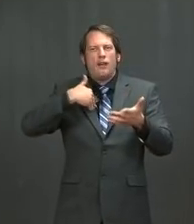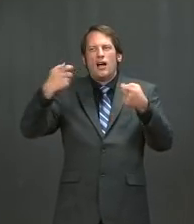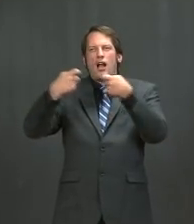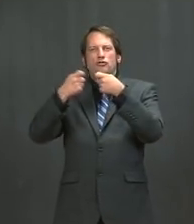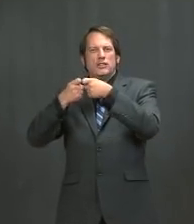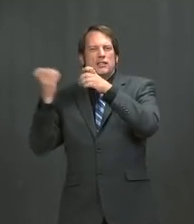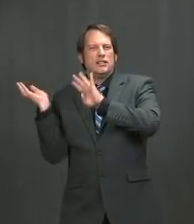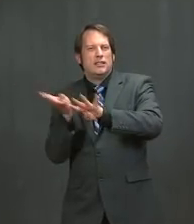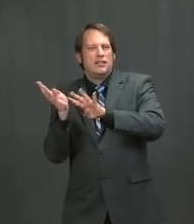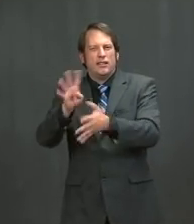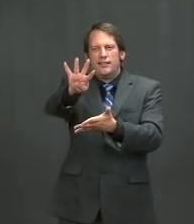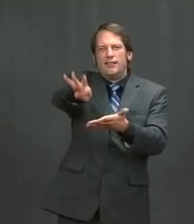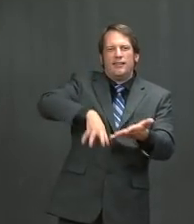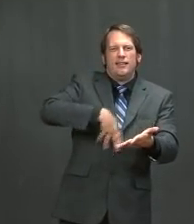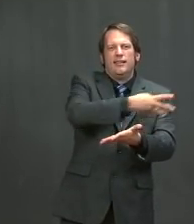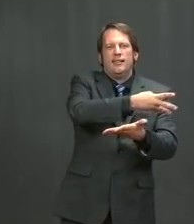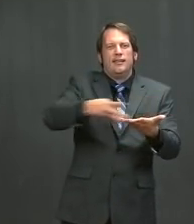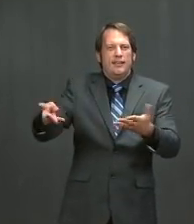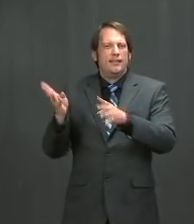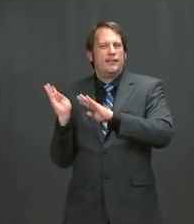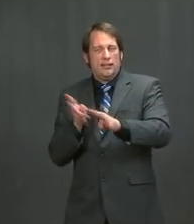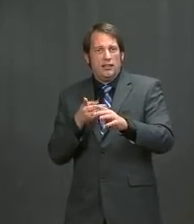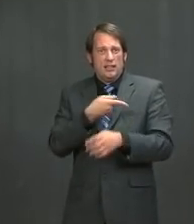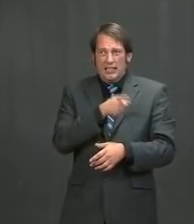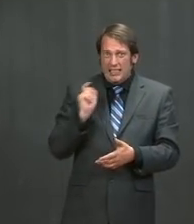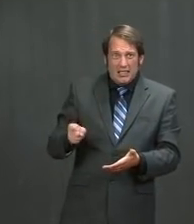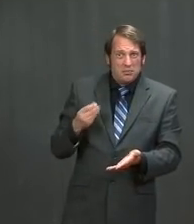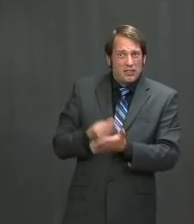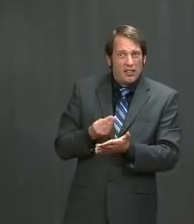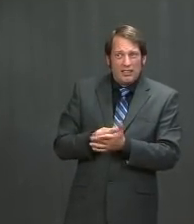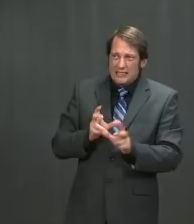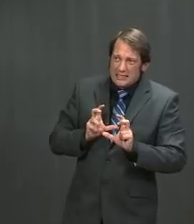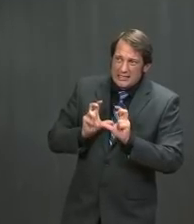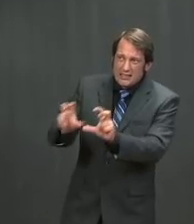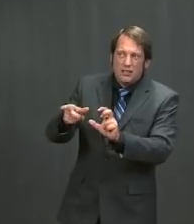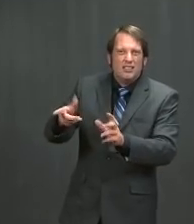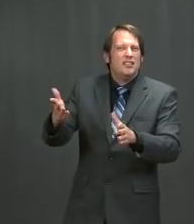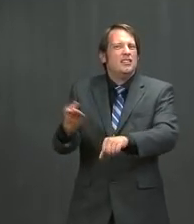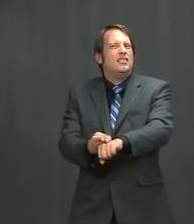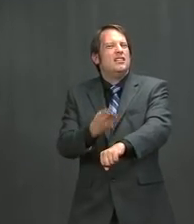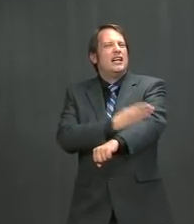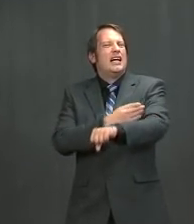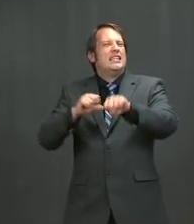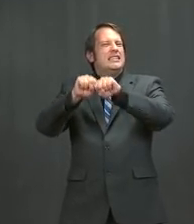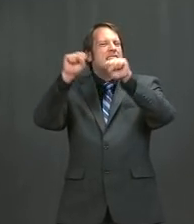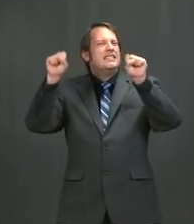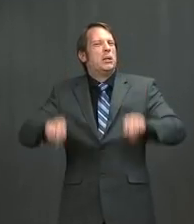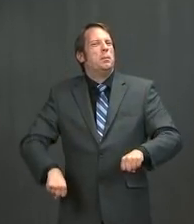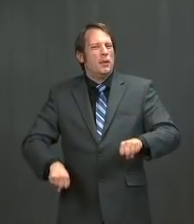but I haven't seen that specifically. So can you offer assurance that there actually would be money in this for Texas